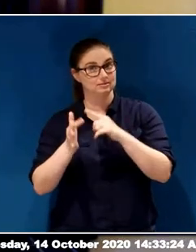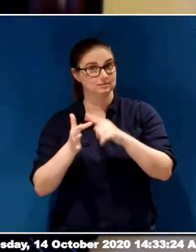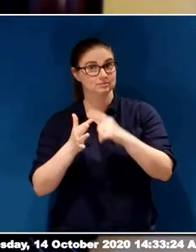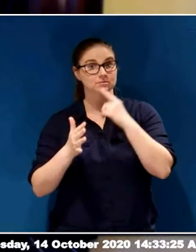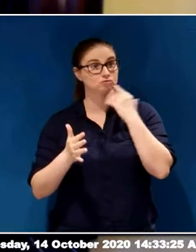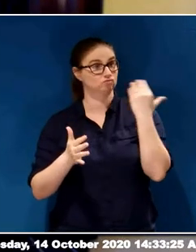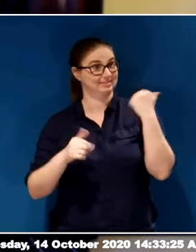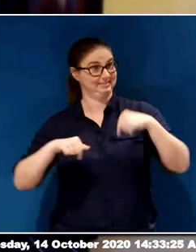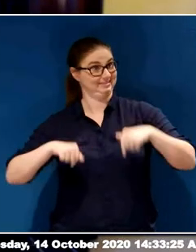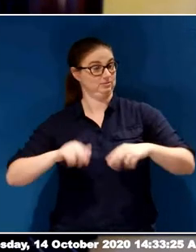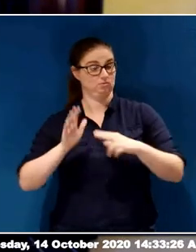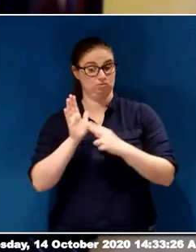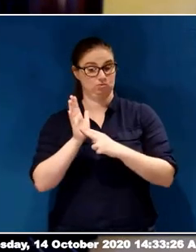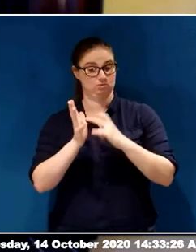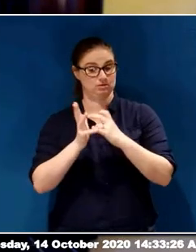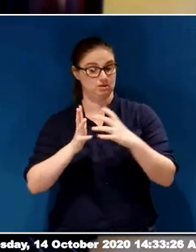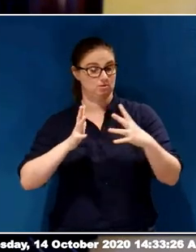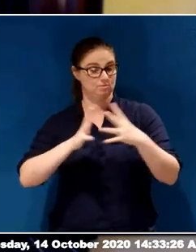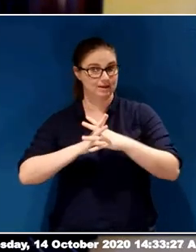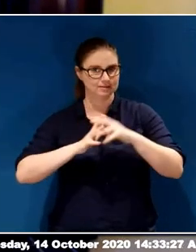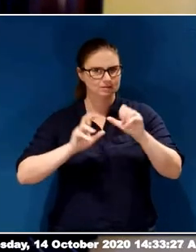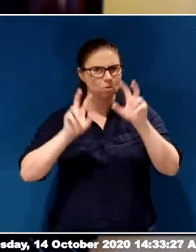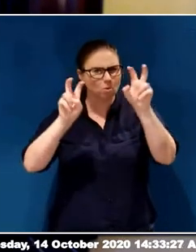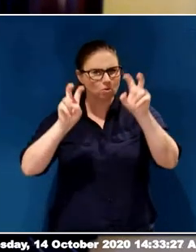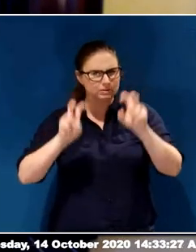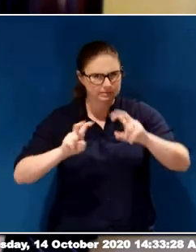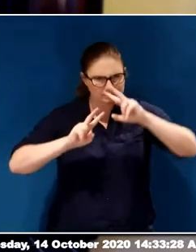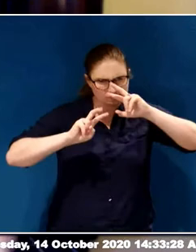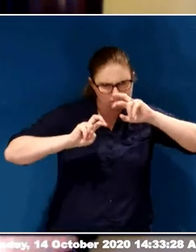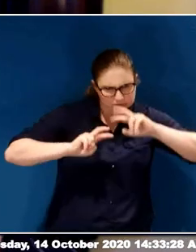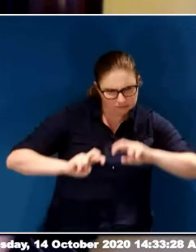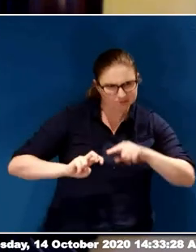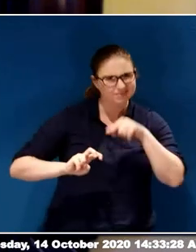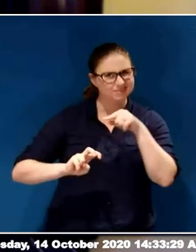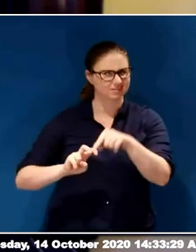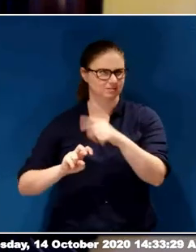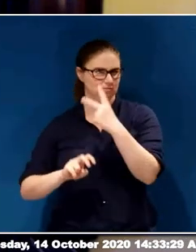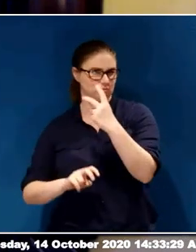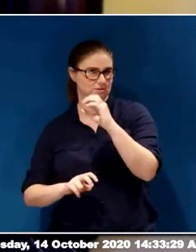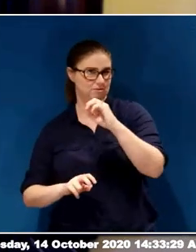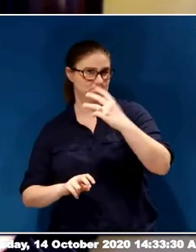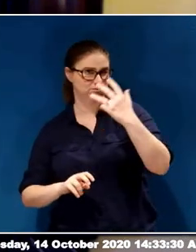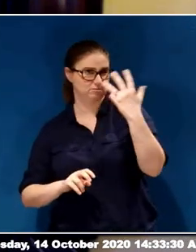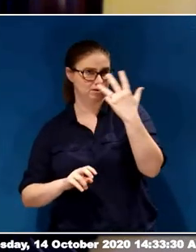annual budget was a low-level equity funding, it's called.